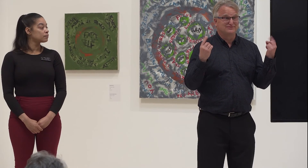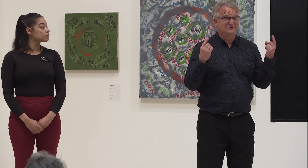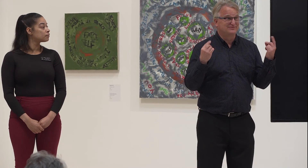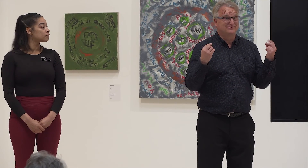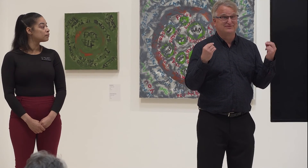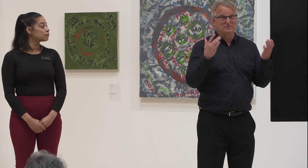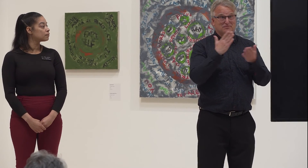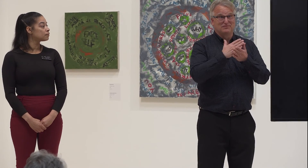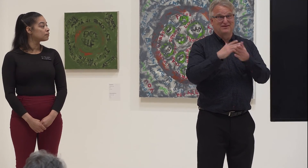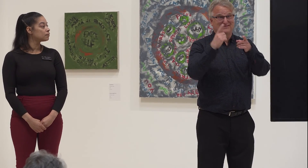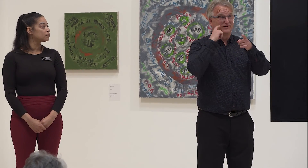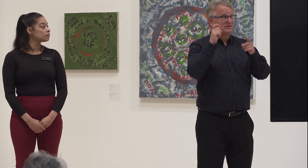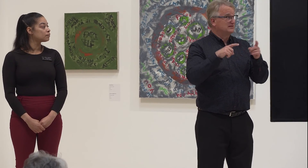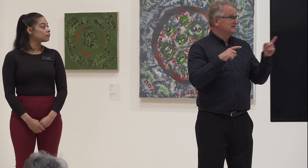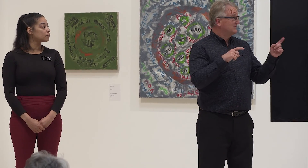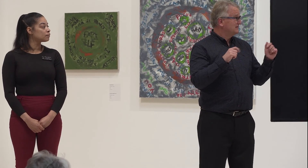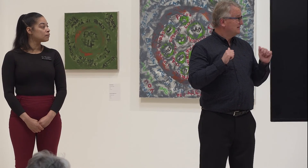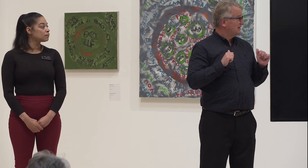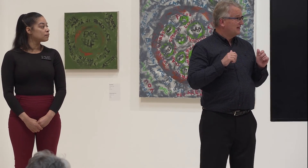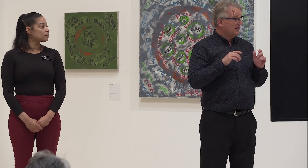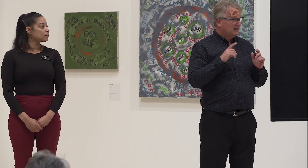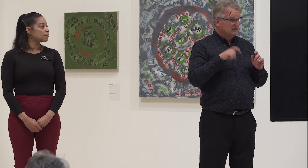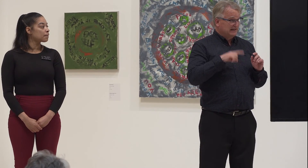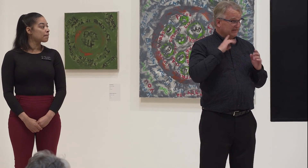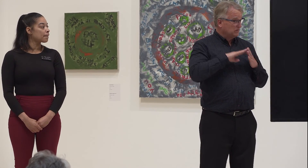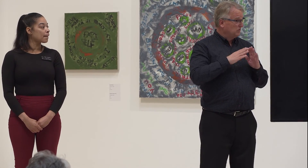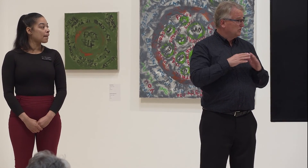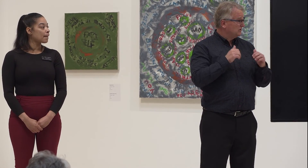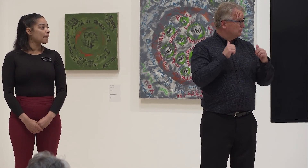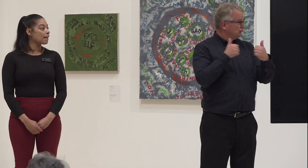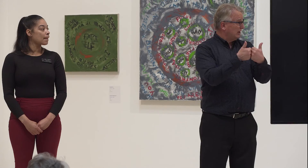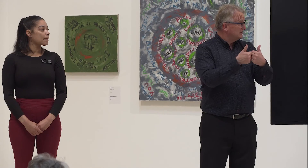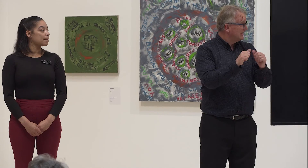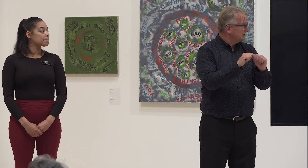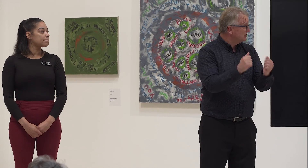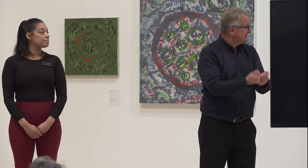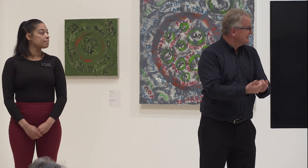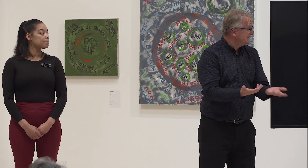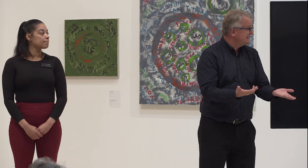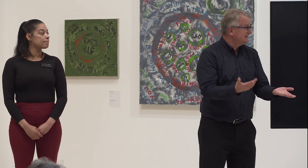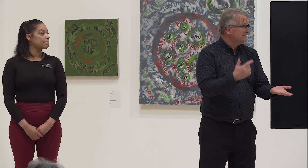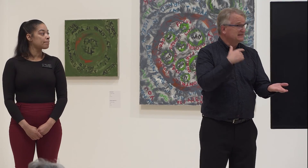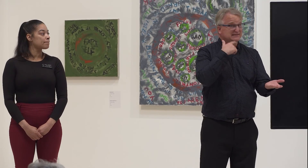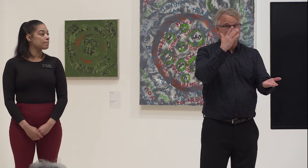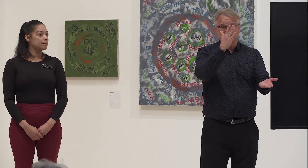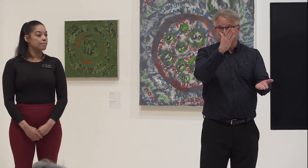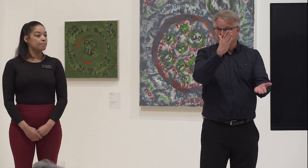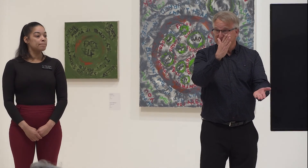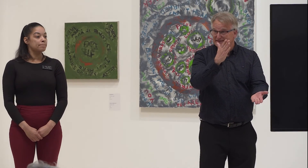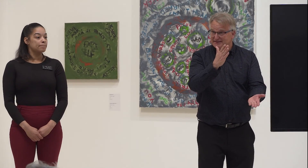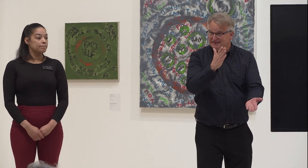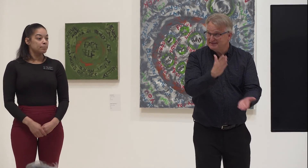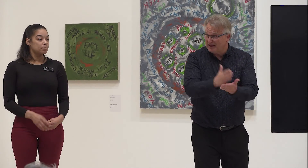And so, what do we do about that? Right? I think the Deaf community needs to challenge the agencies.